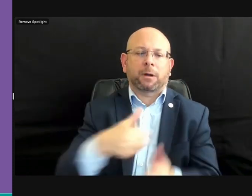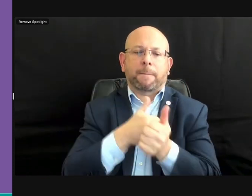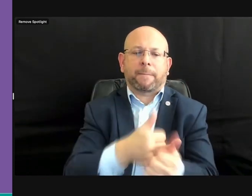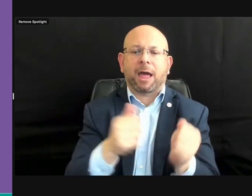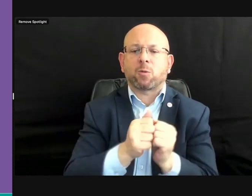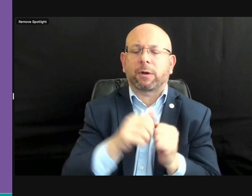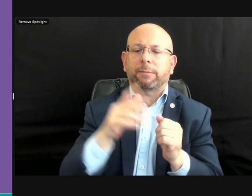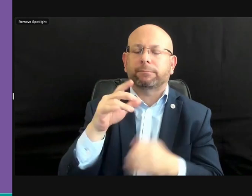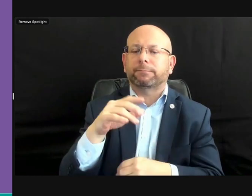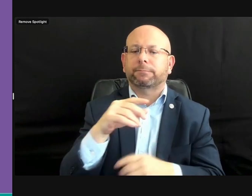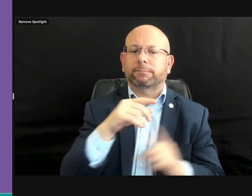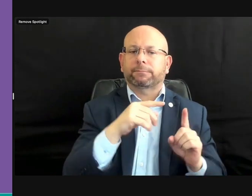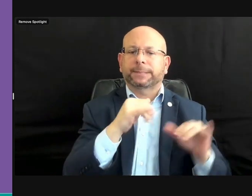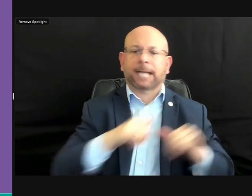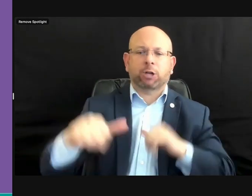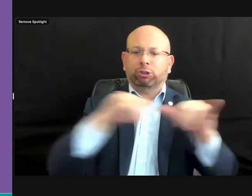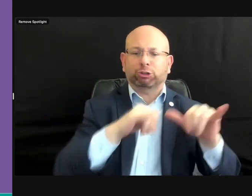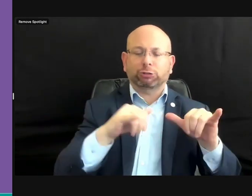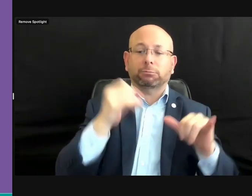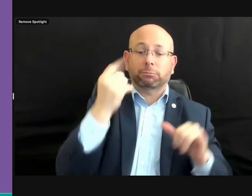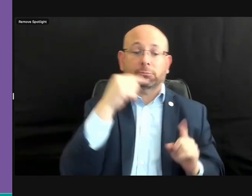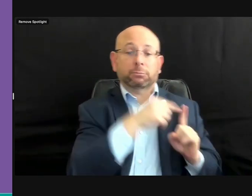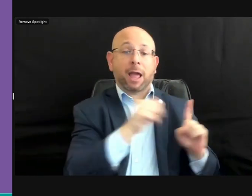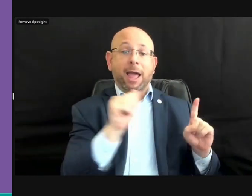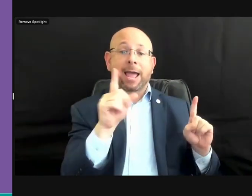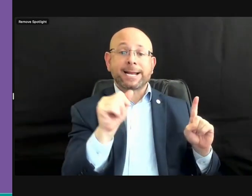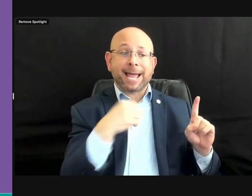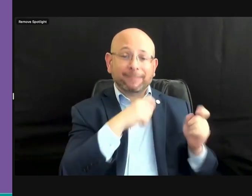We filed a complaint in order to force compliance using the same legal standard.